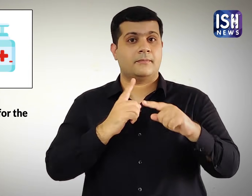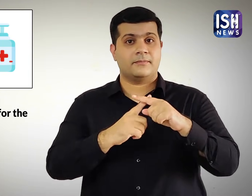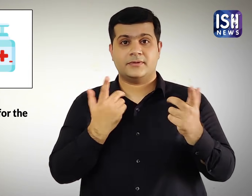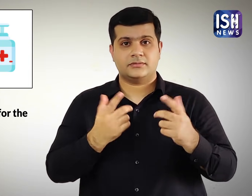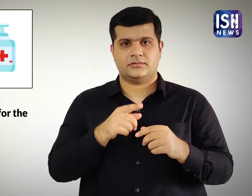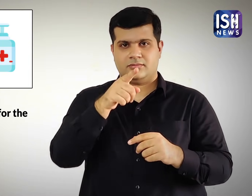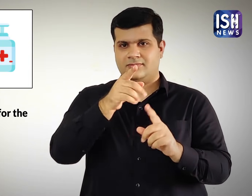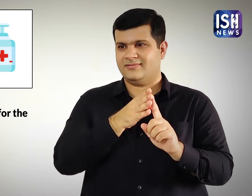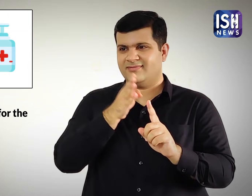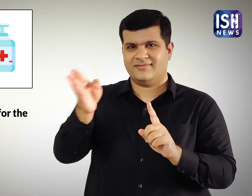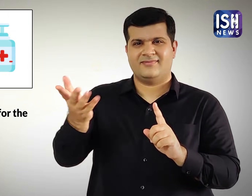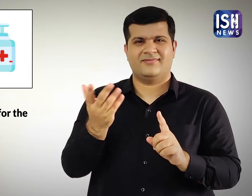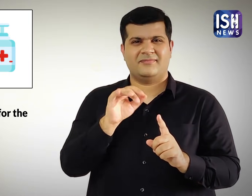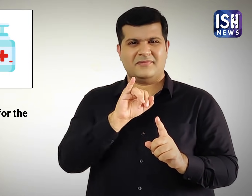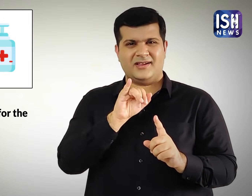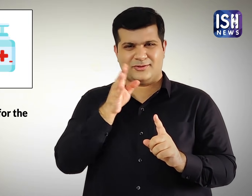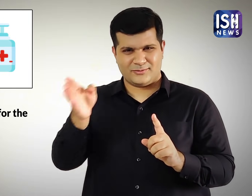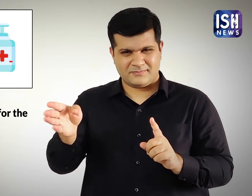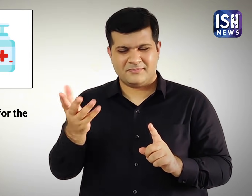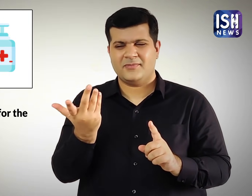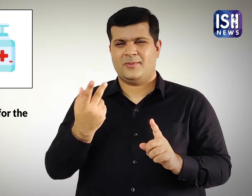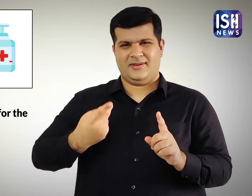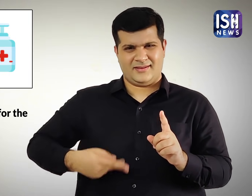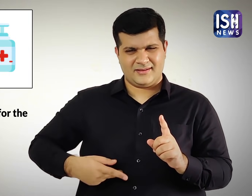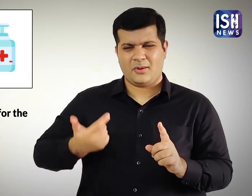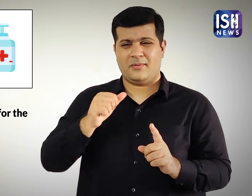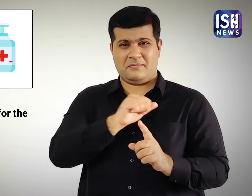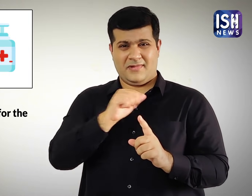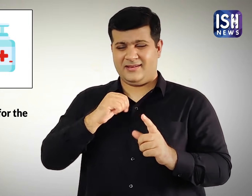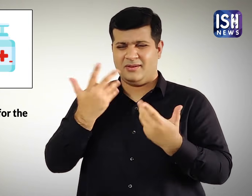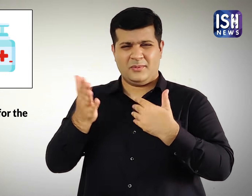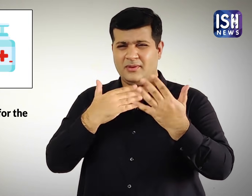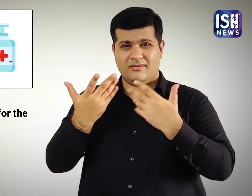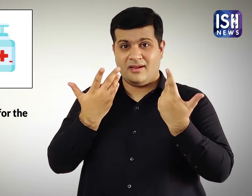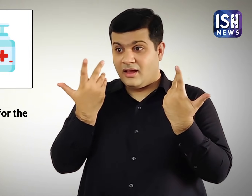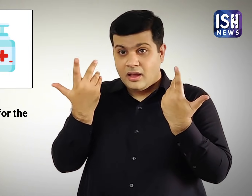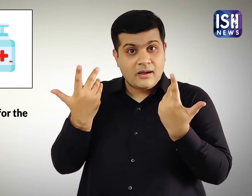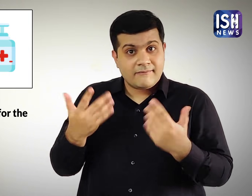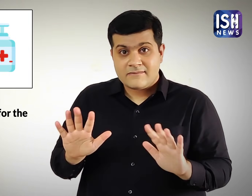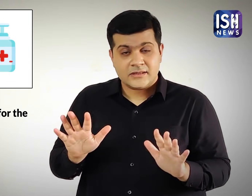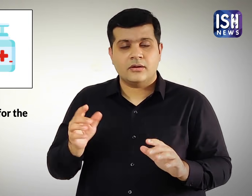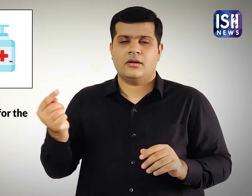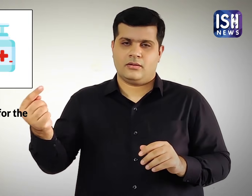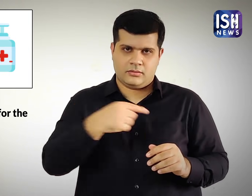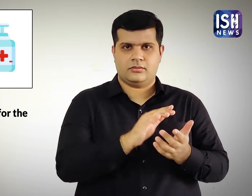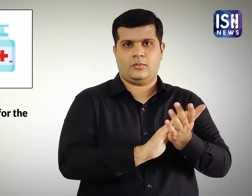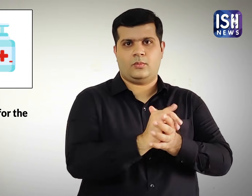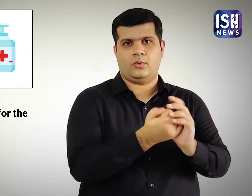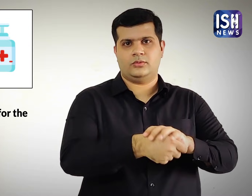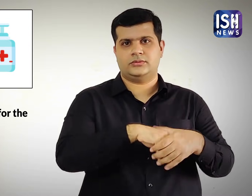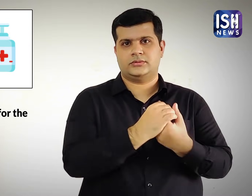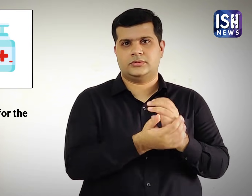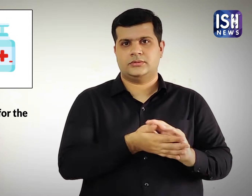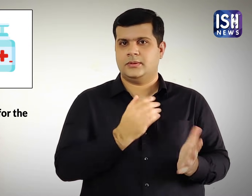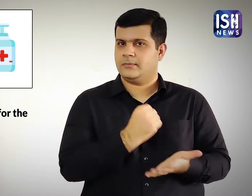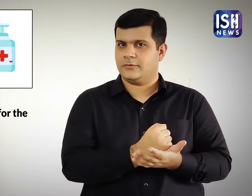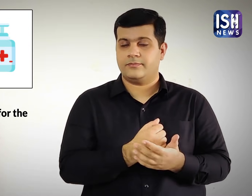After using the toilet one must wash their hands.